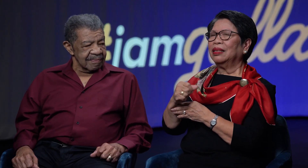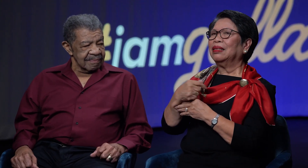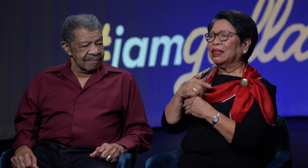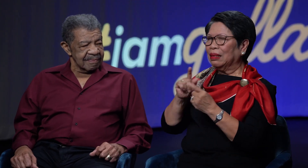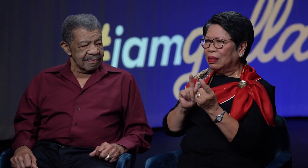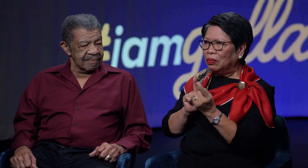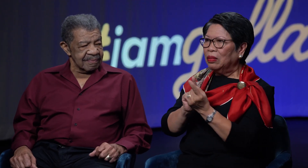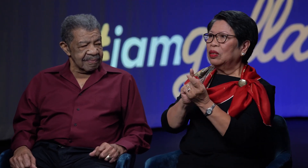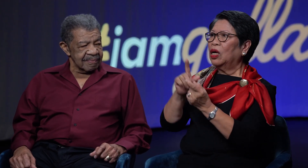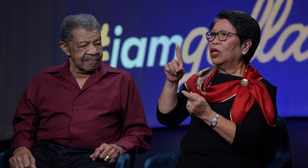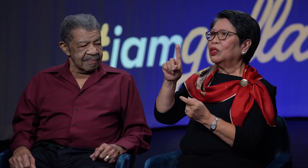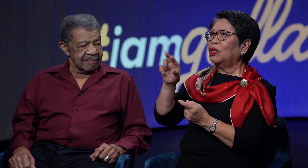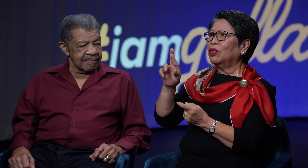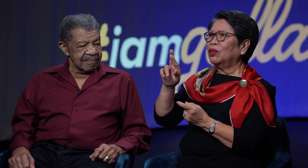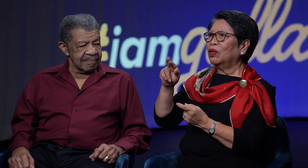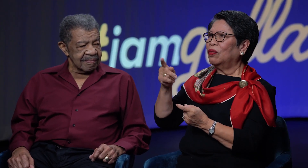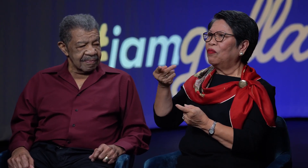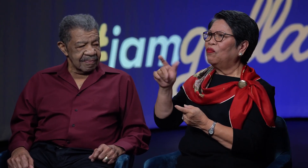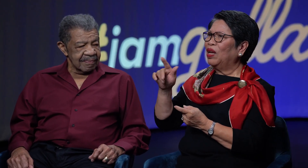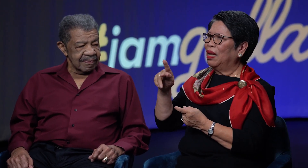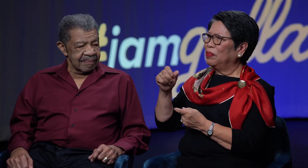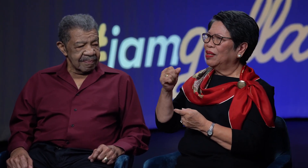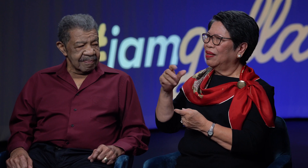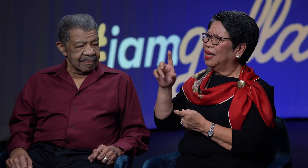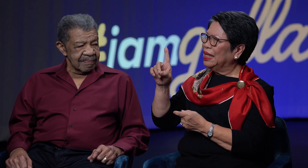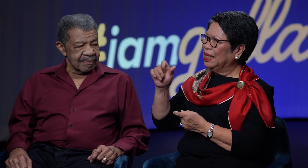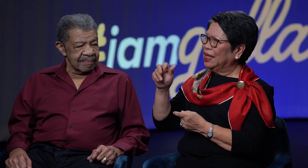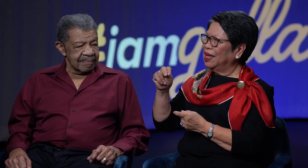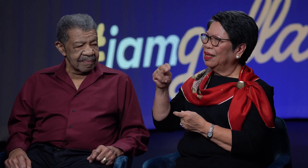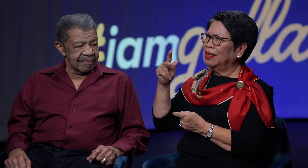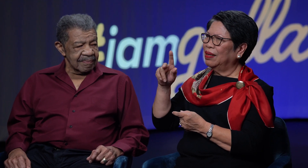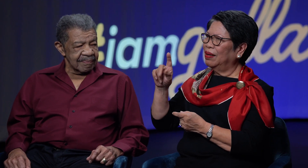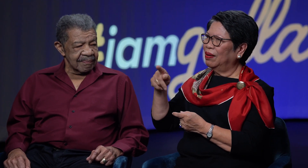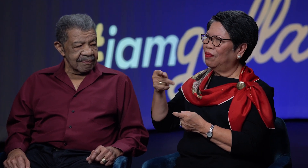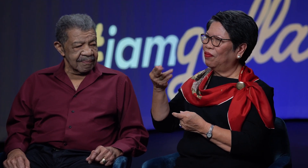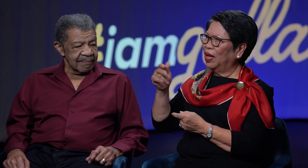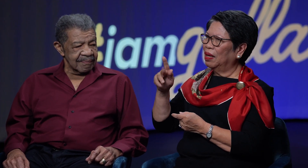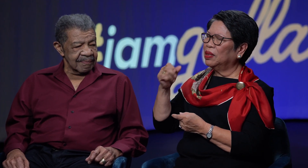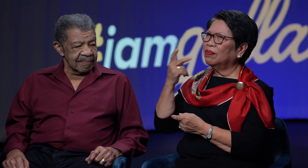I went to Dr. Phillips -